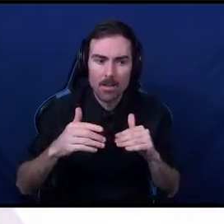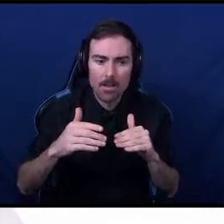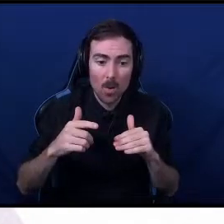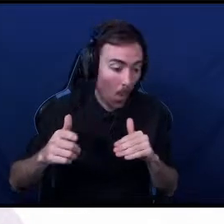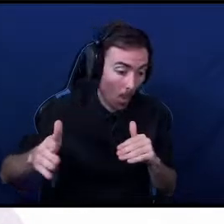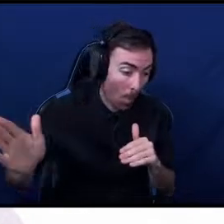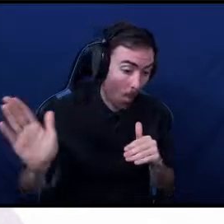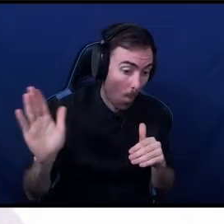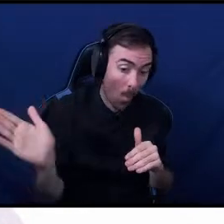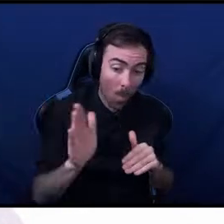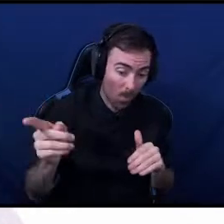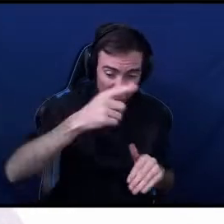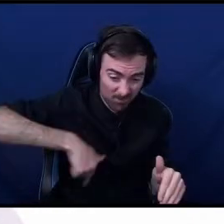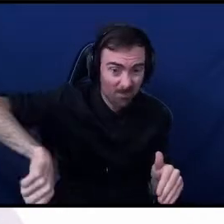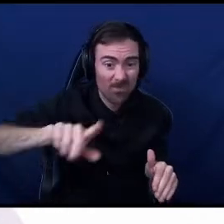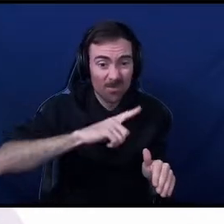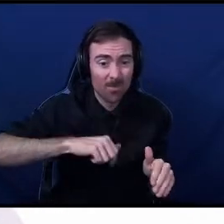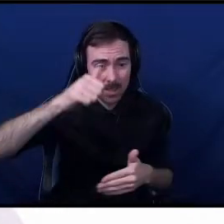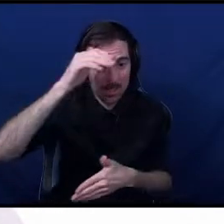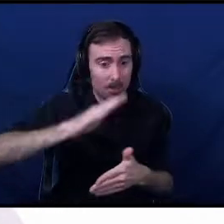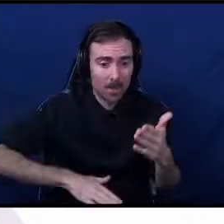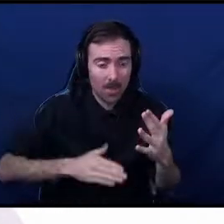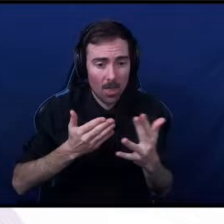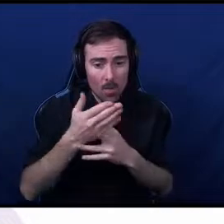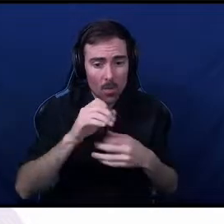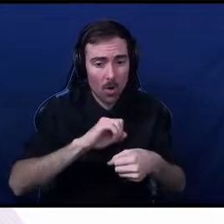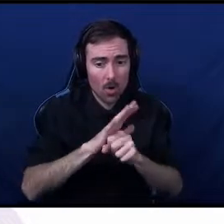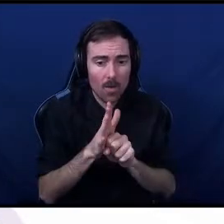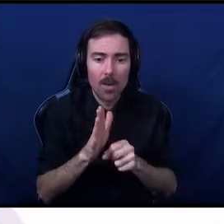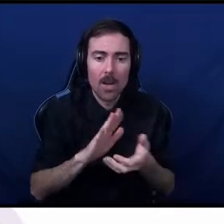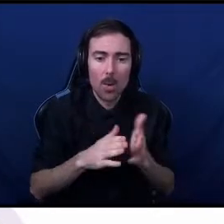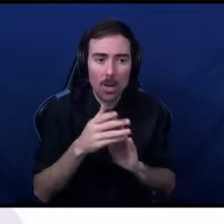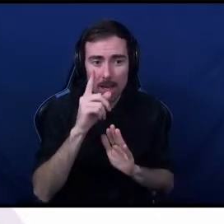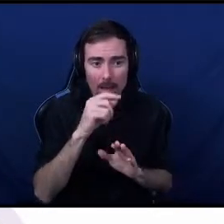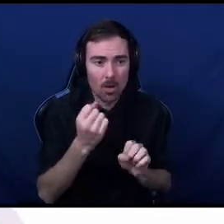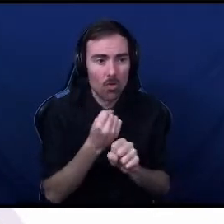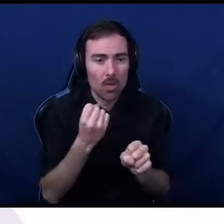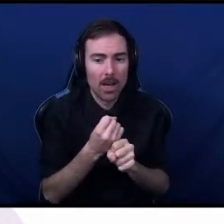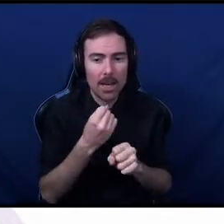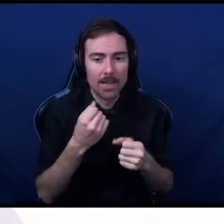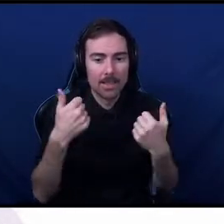pandemic to create a more accessible feature? Yes, it's an amazing question. I think,